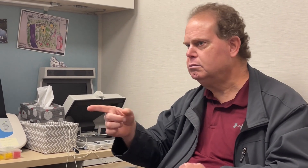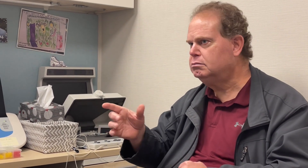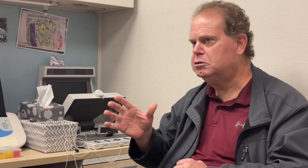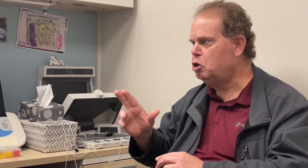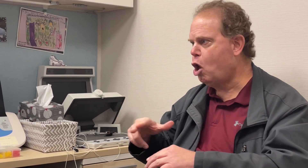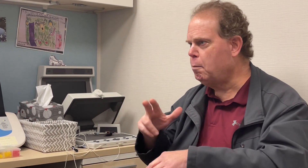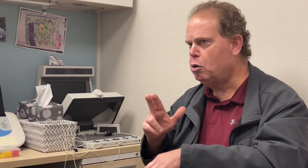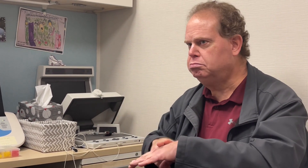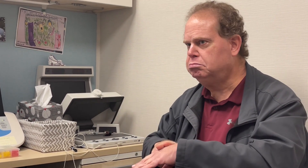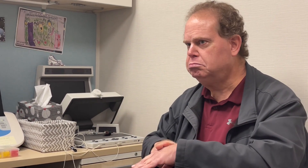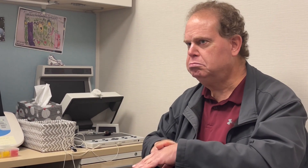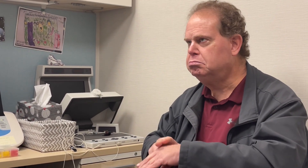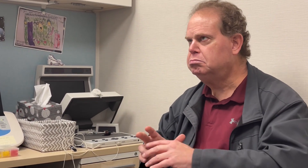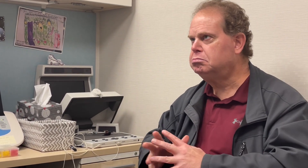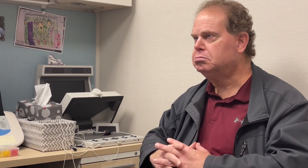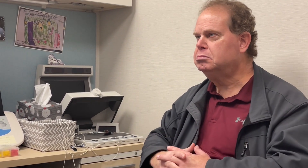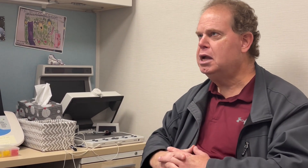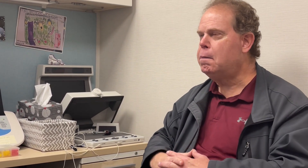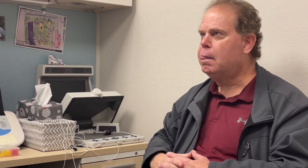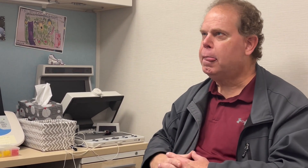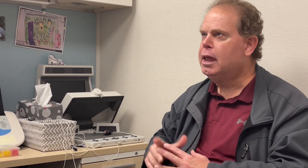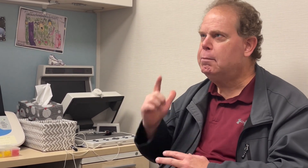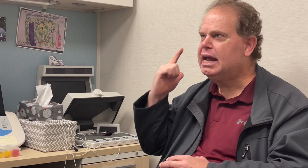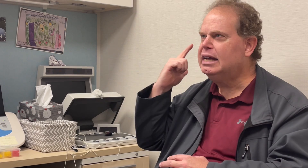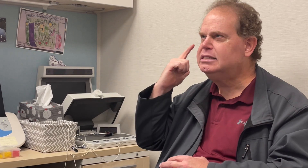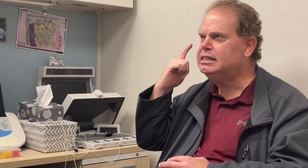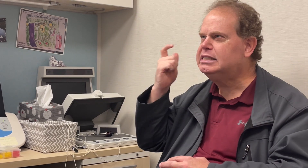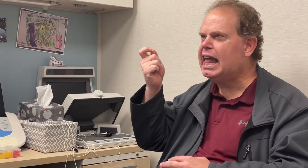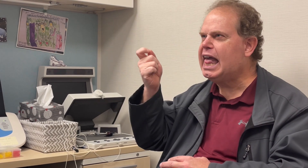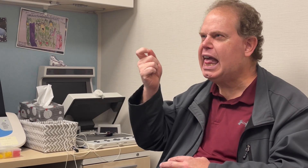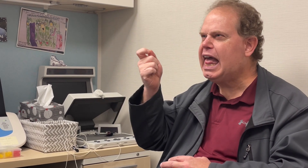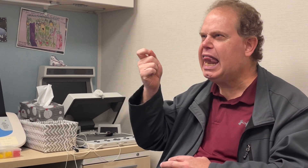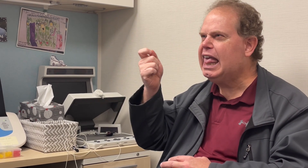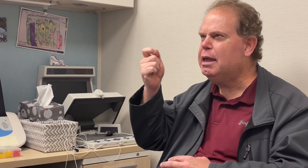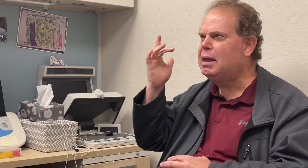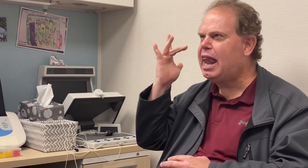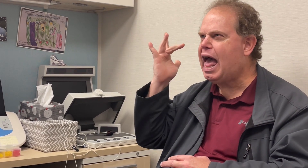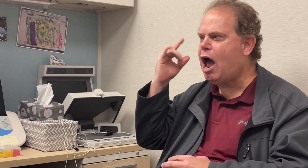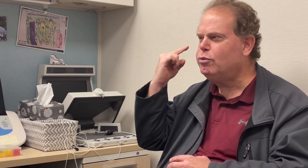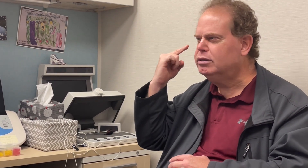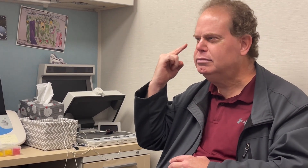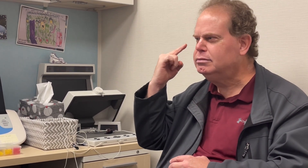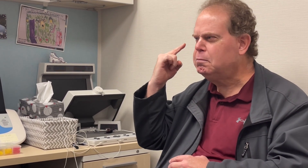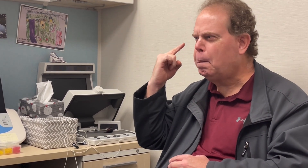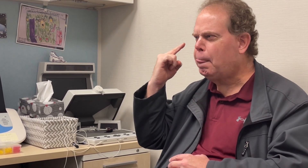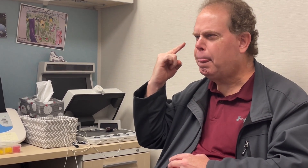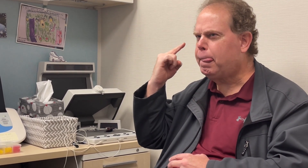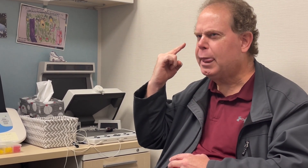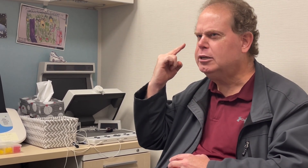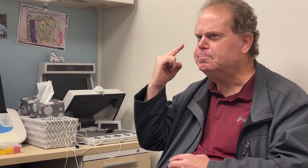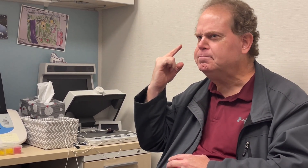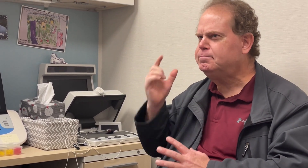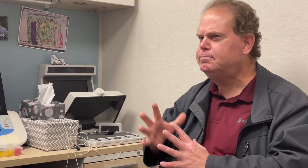average normal mhm mhm because it's a little bit loud it's a little bit loud okay I can I'm